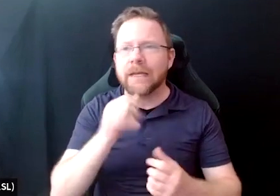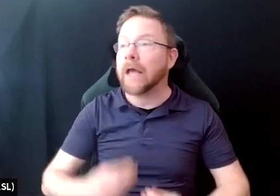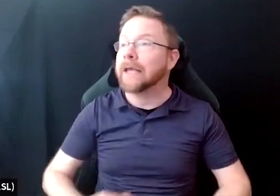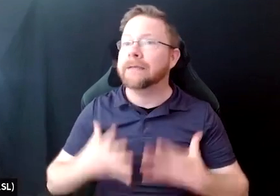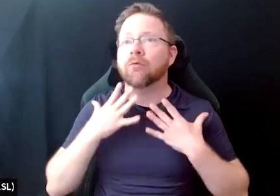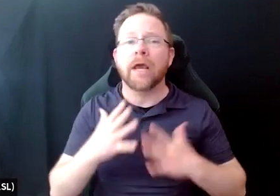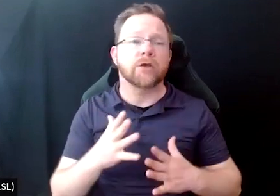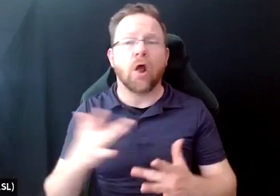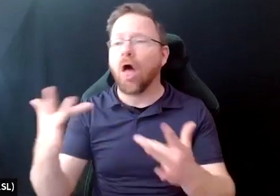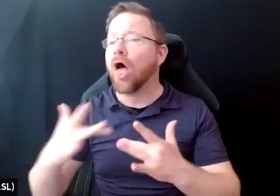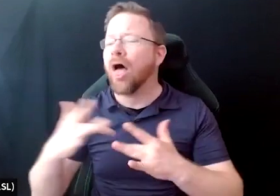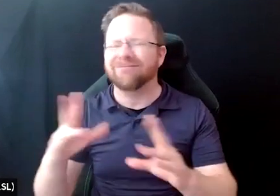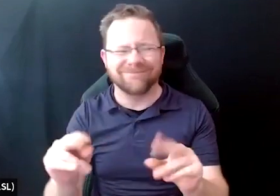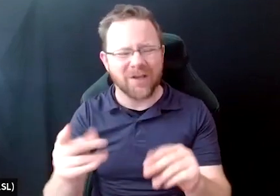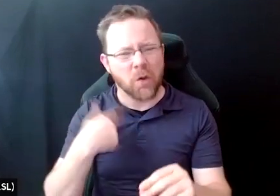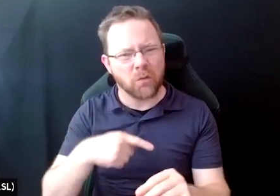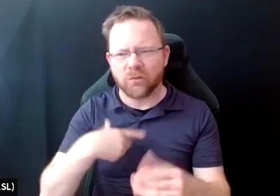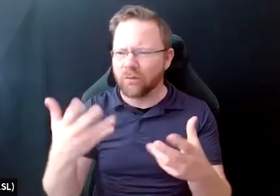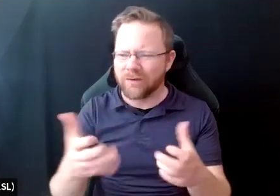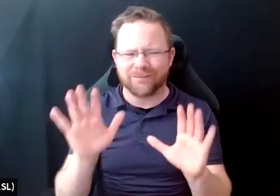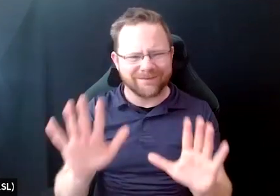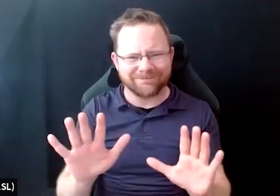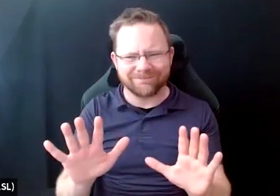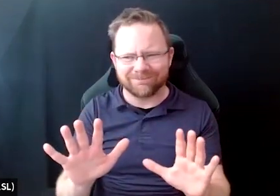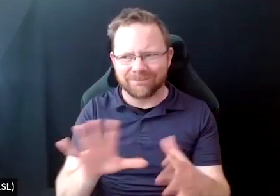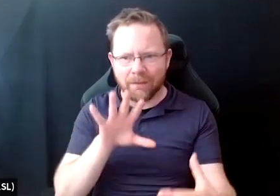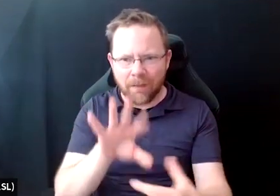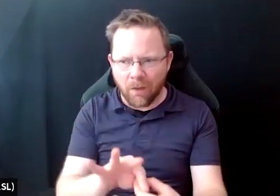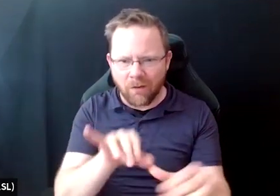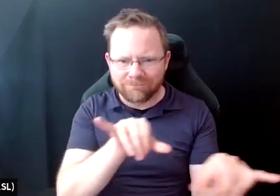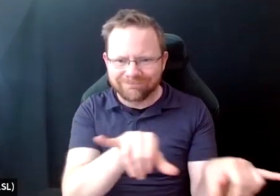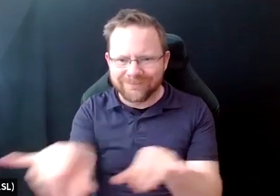that we just want to belong to whoever is there,